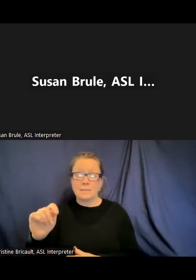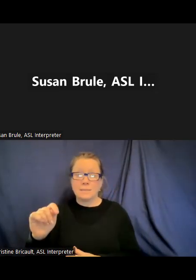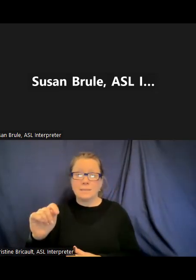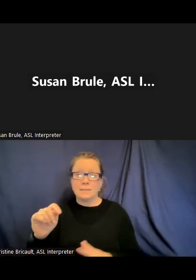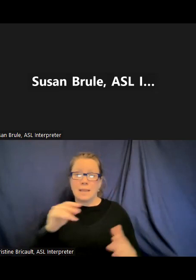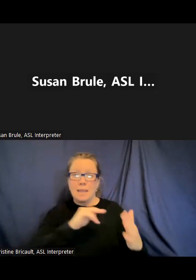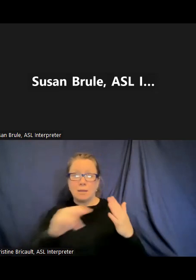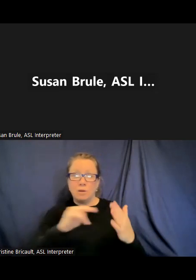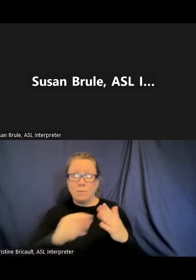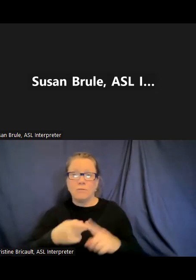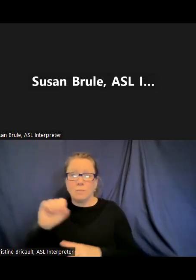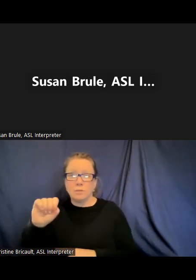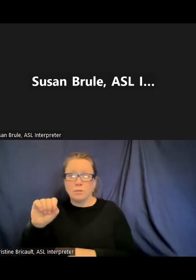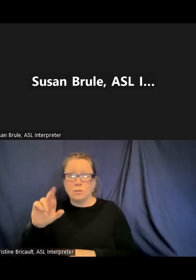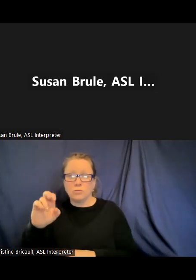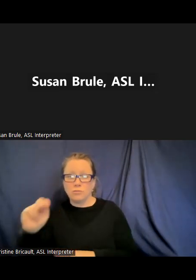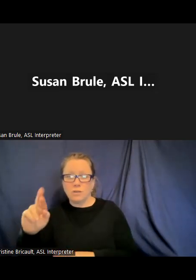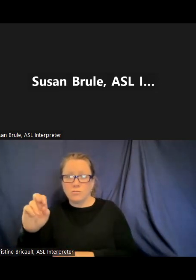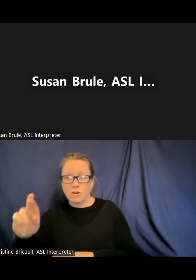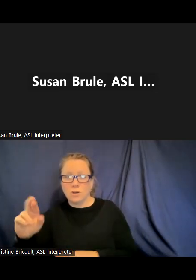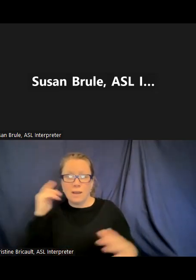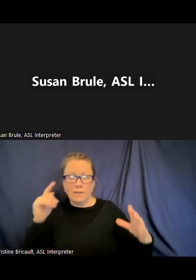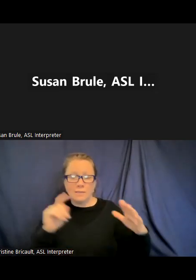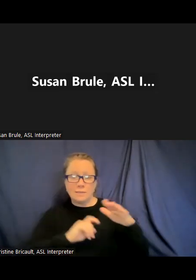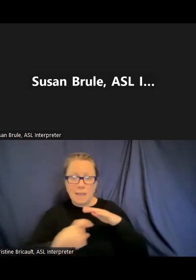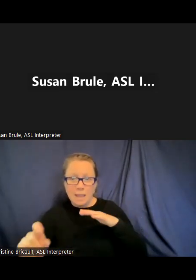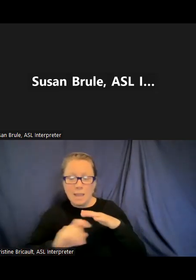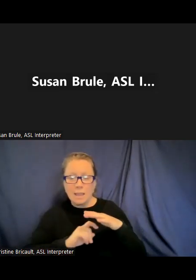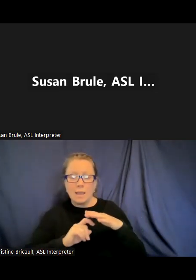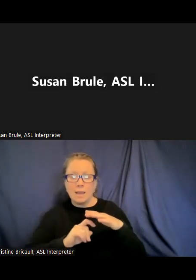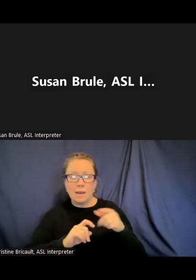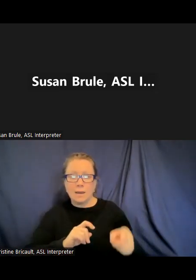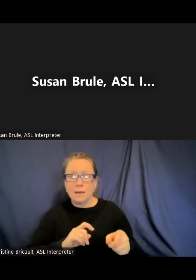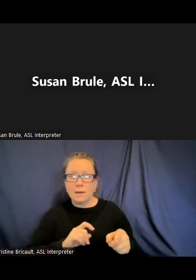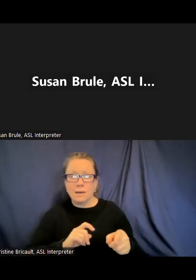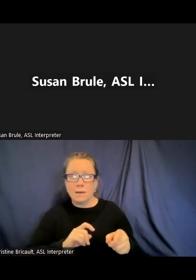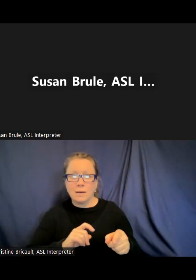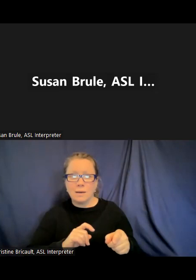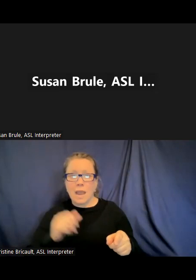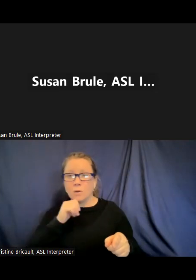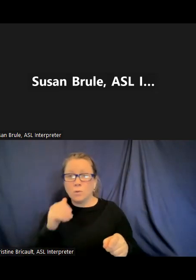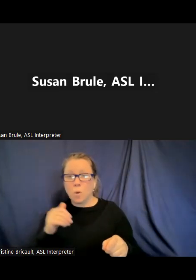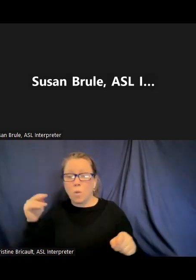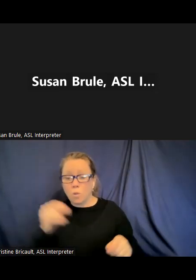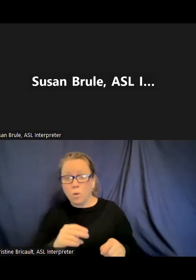If you scan a document and don't take the additional step to OCR it, it will